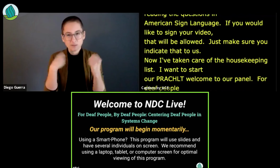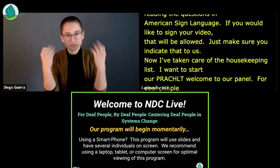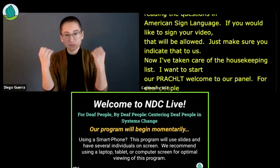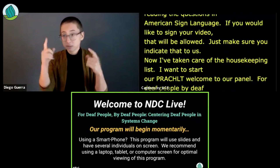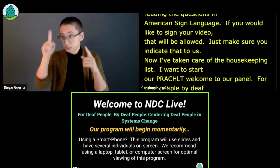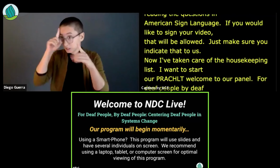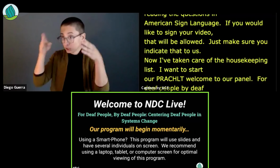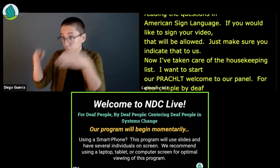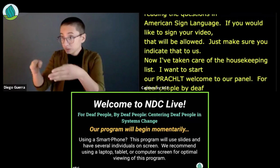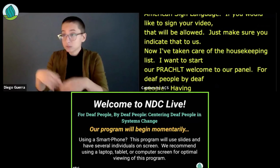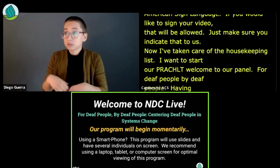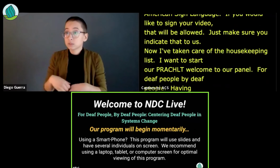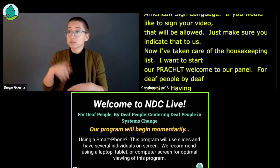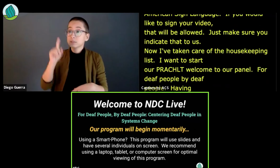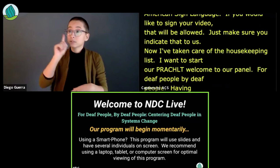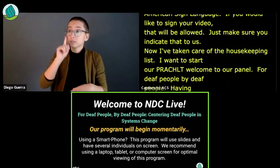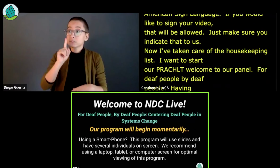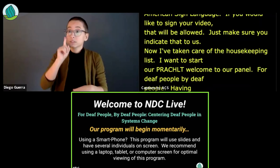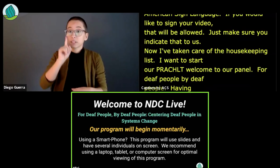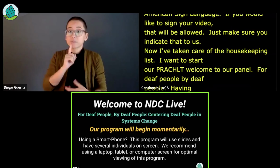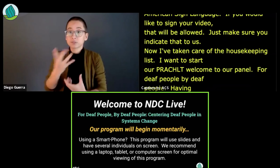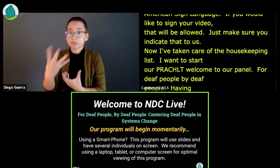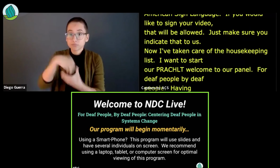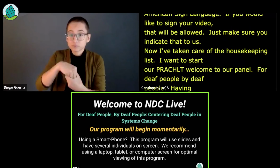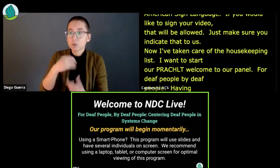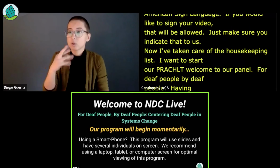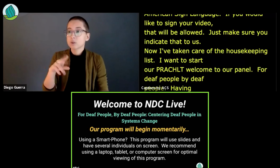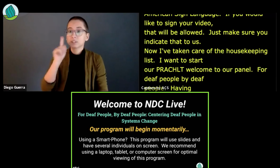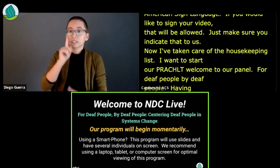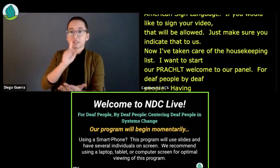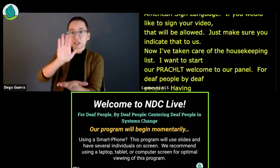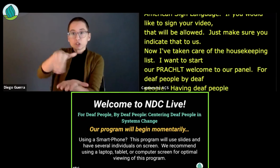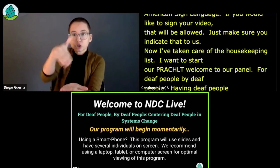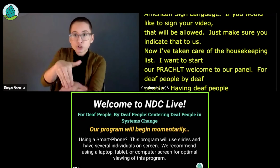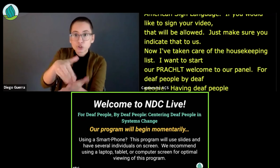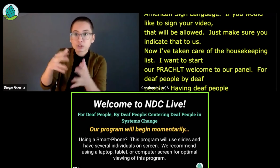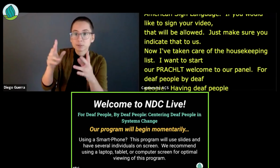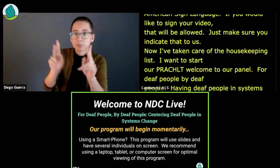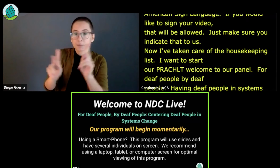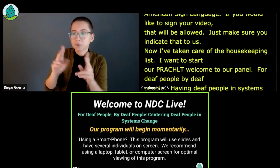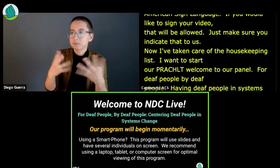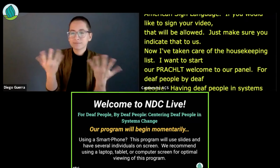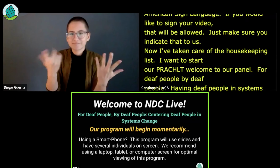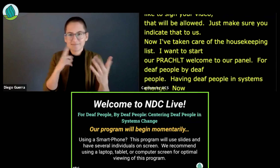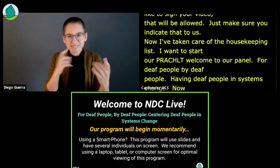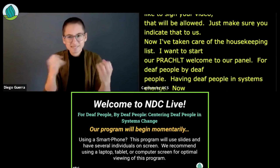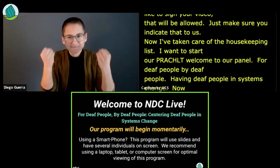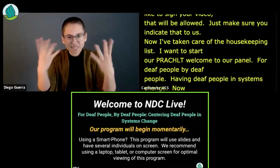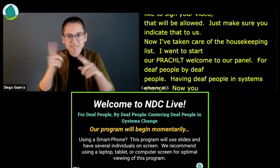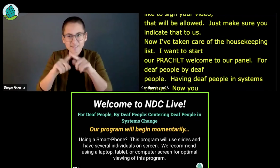Now you might be wondering how to sign centering deaf people in systems change, and I've signed it a couple of different ways here.